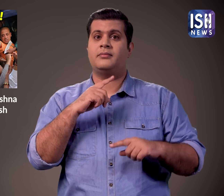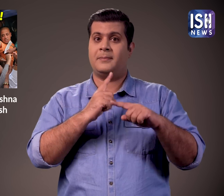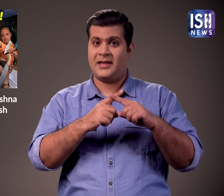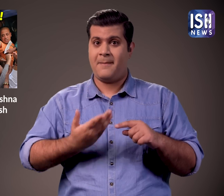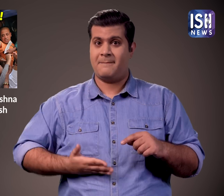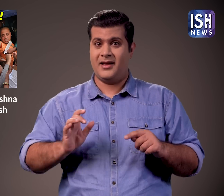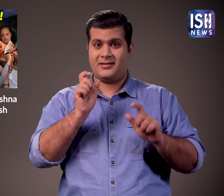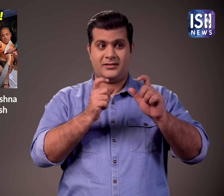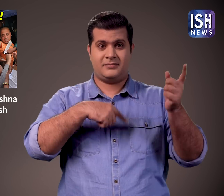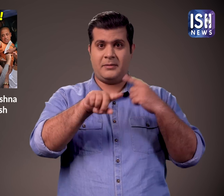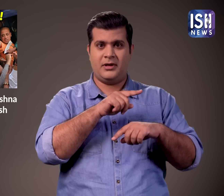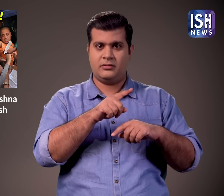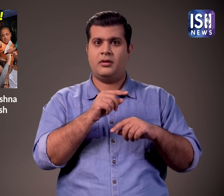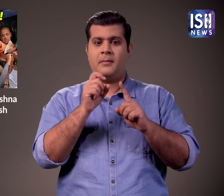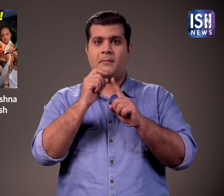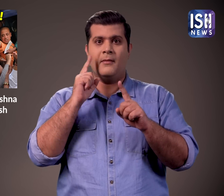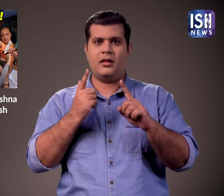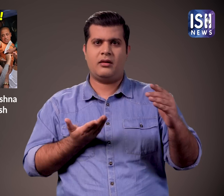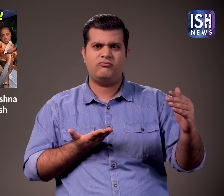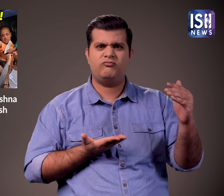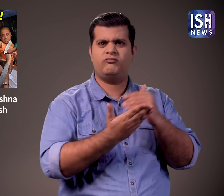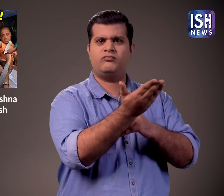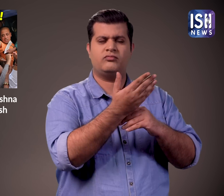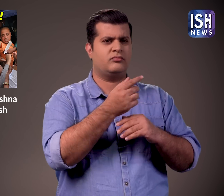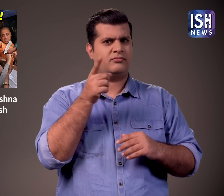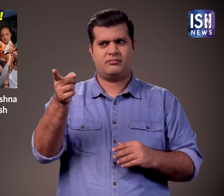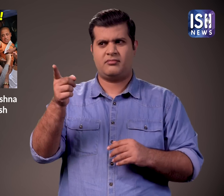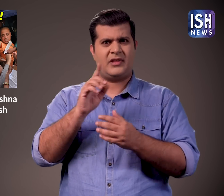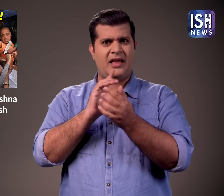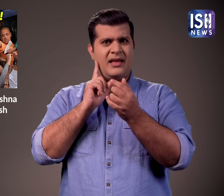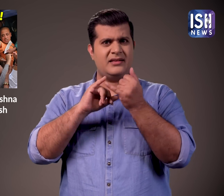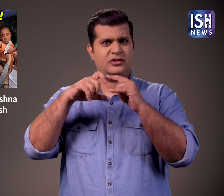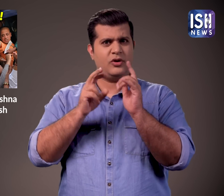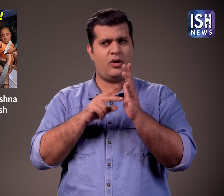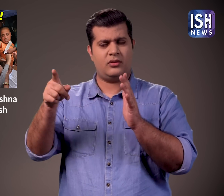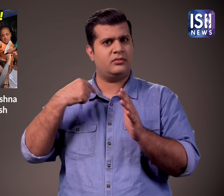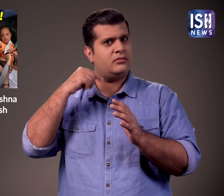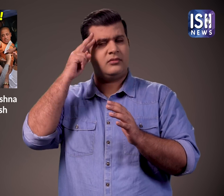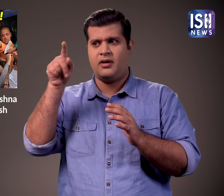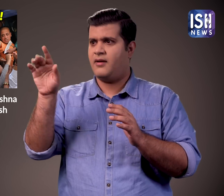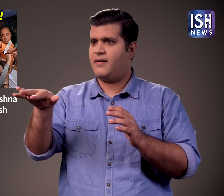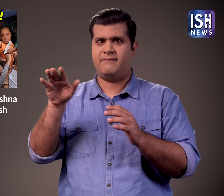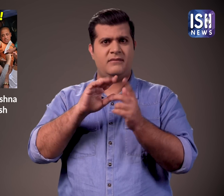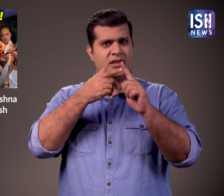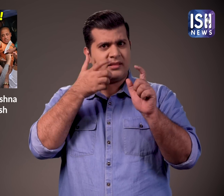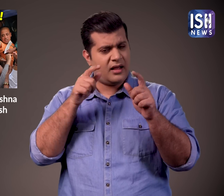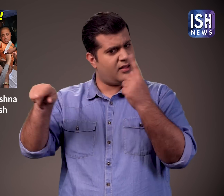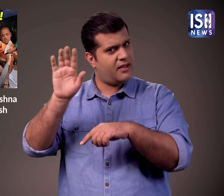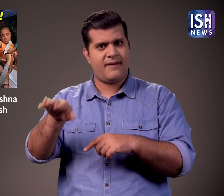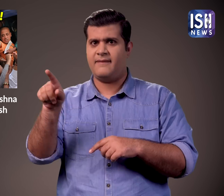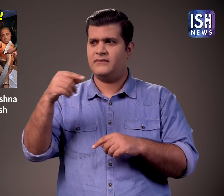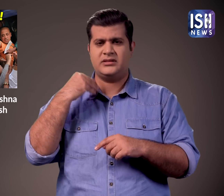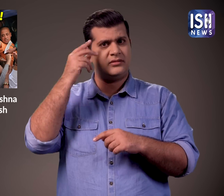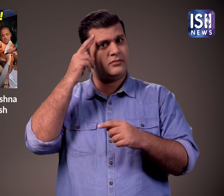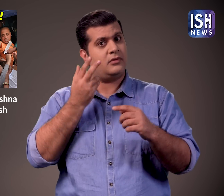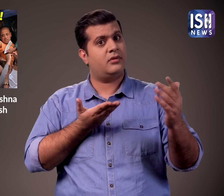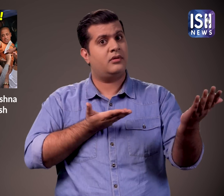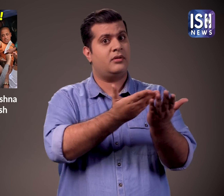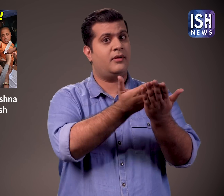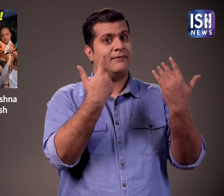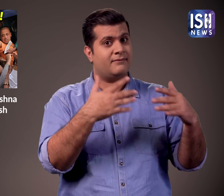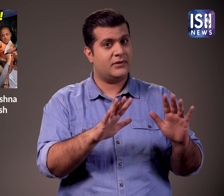Moreover, Bangladeshis had even filed a PIL suspecting the activities held inside ISKCON.